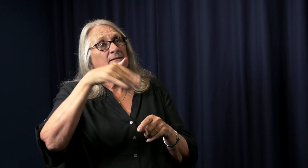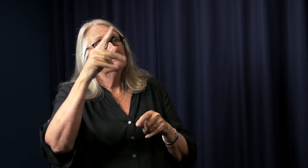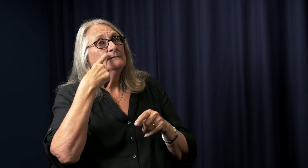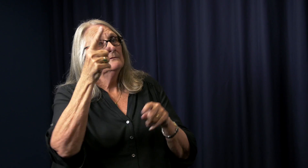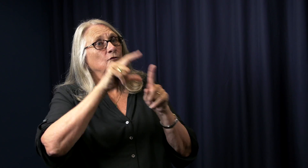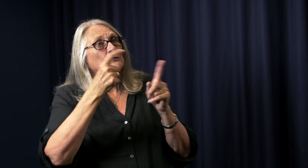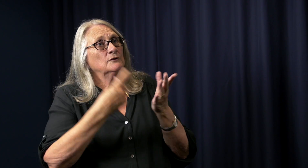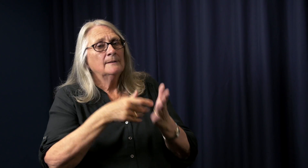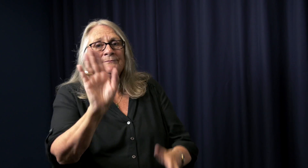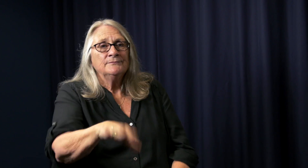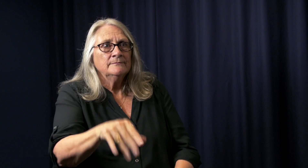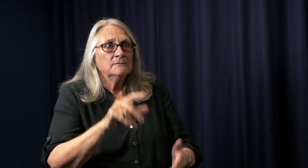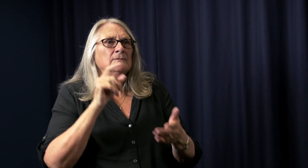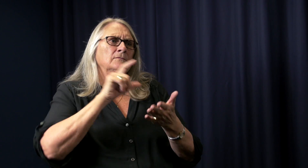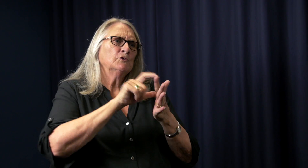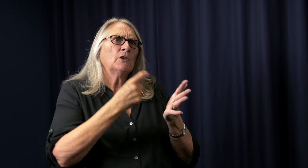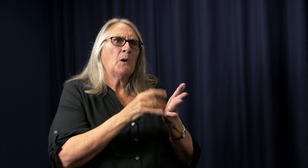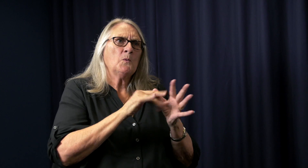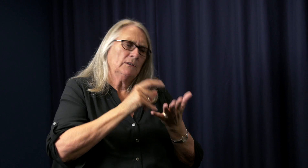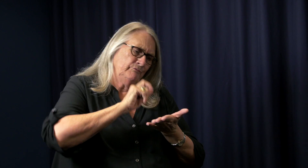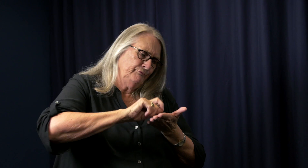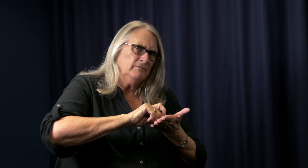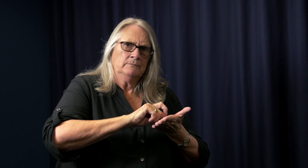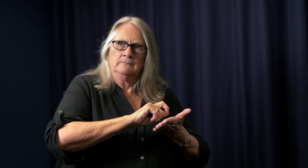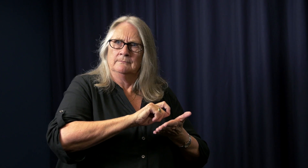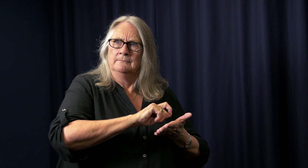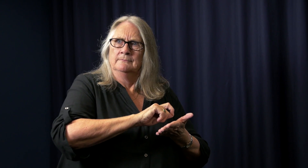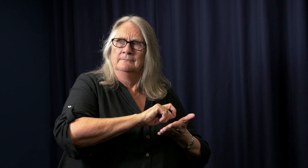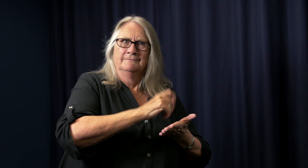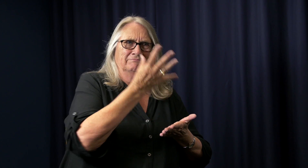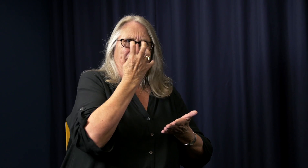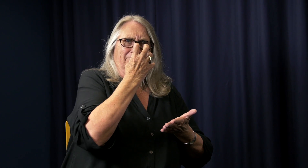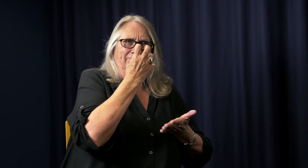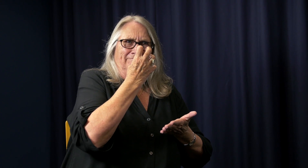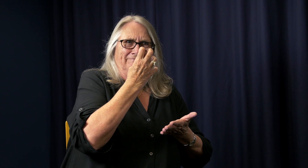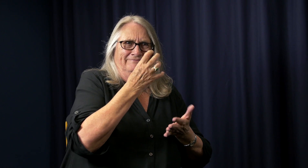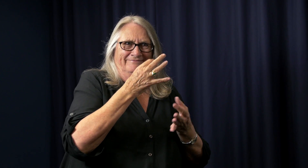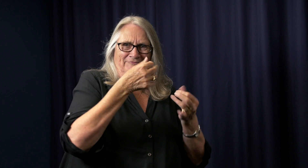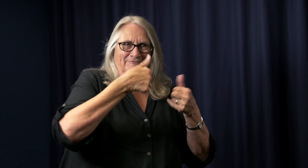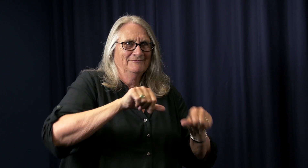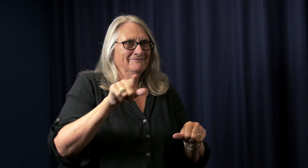You know a deaf person would go and see a doctor, a doctor was writing down the notes and the deaf person wanted his attention and starts tapping on the table,